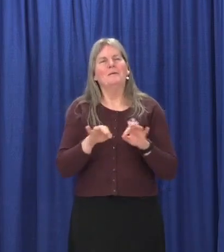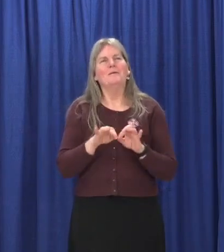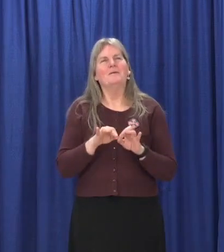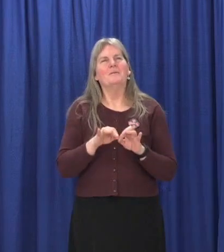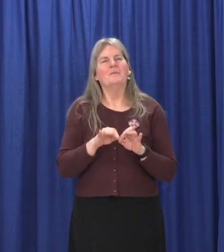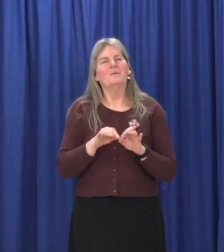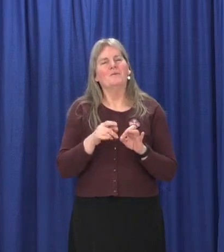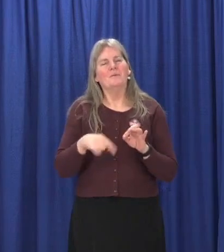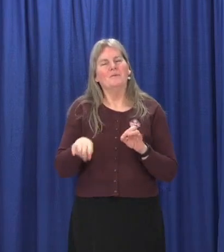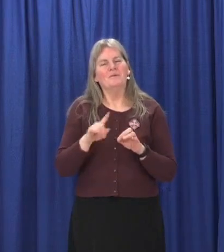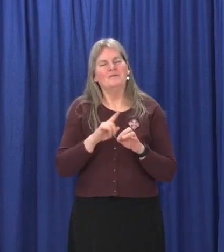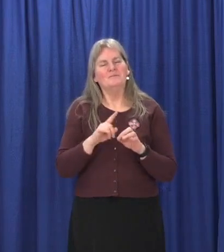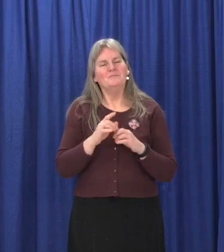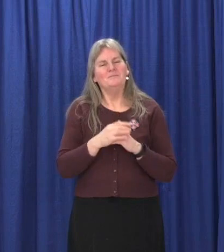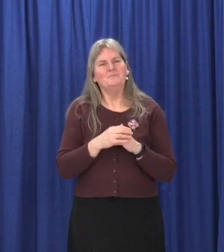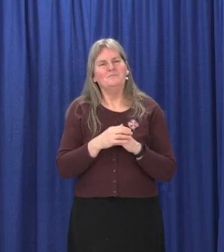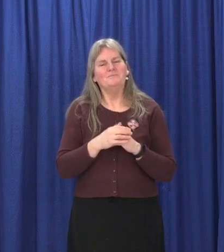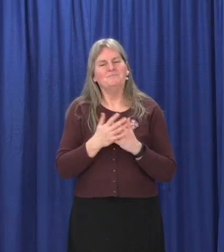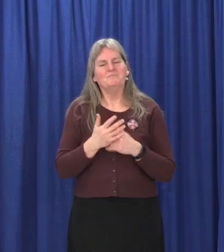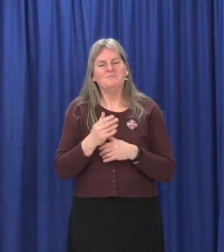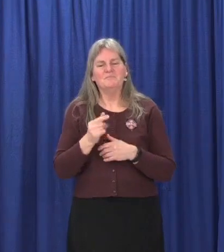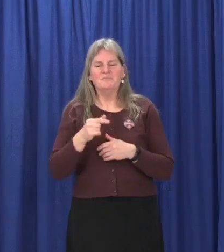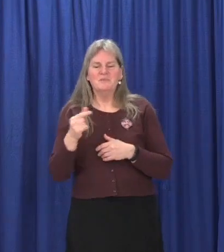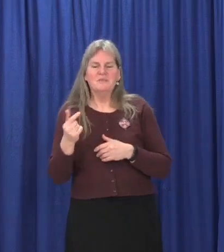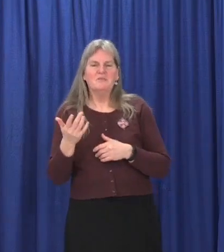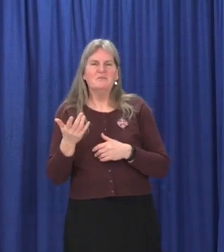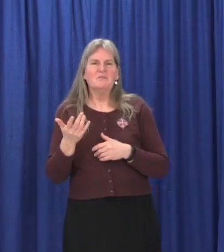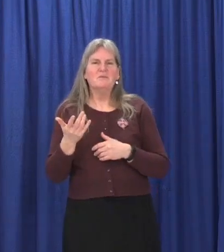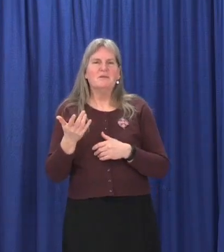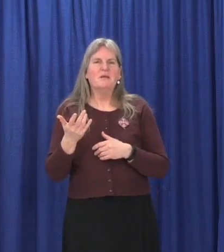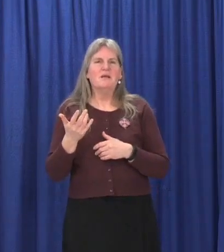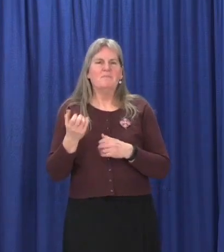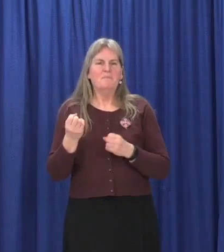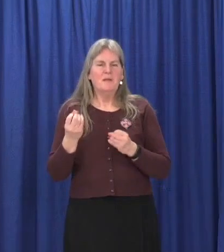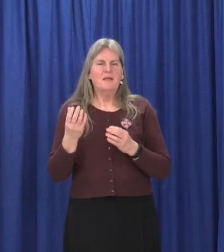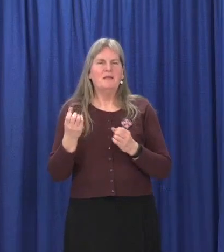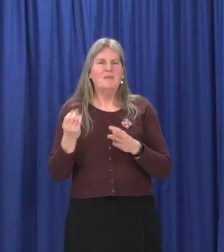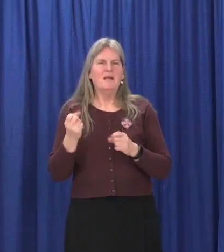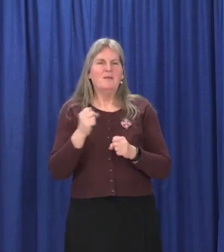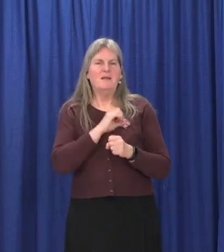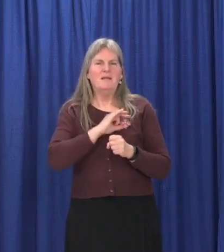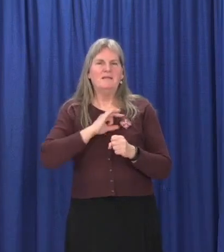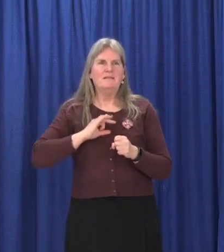as a government employing, you know, close to 6,000 Yukoners,